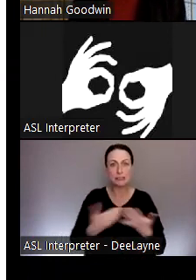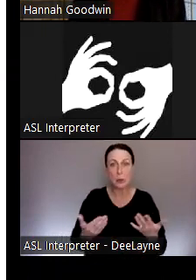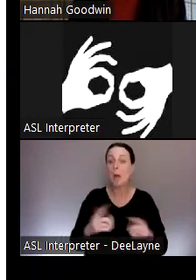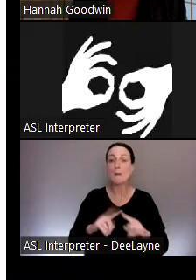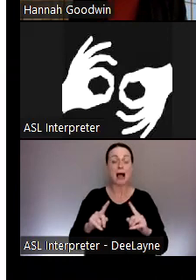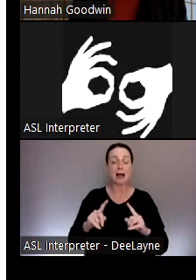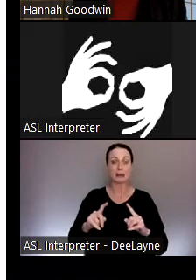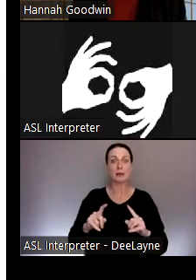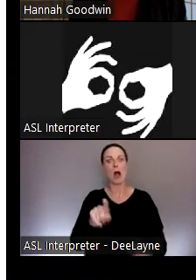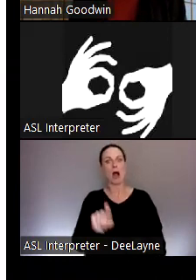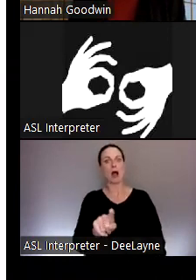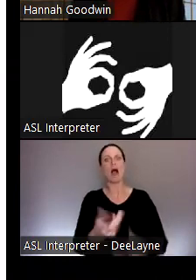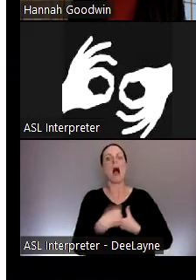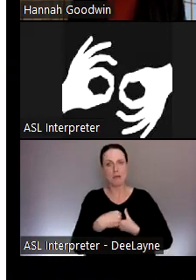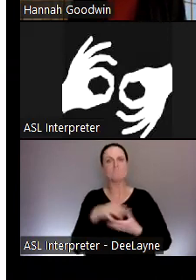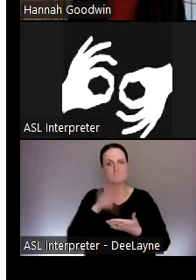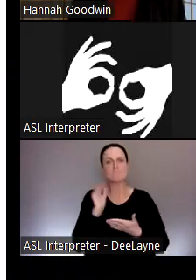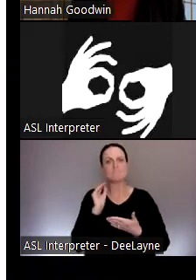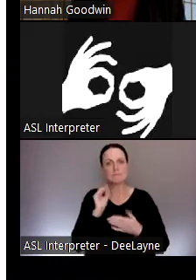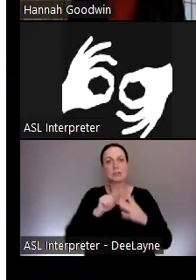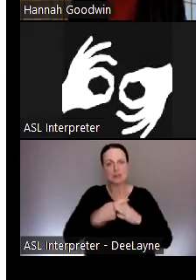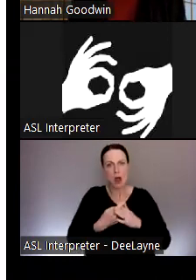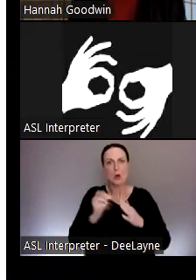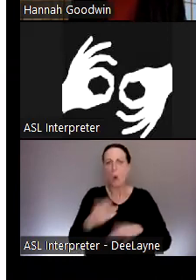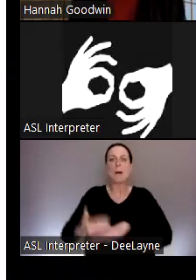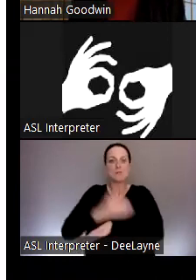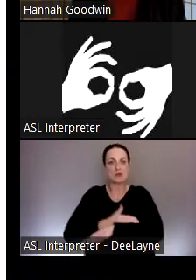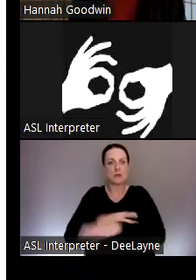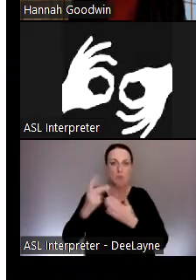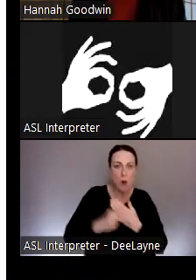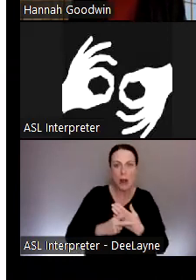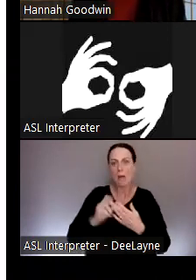to start or improve initiatives, programs, or services.